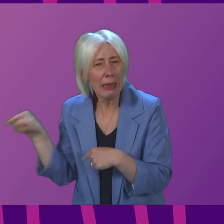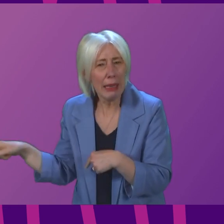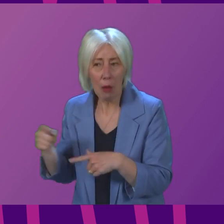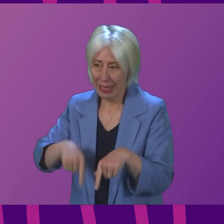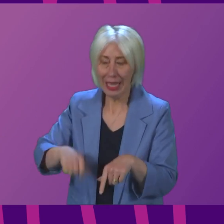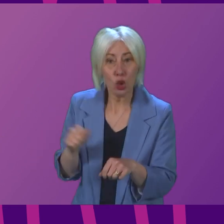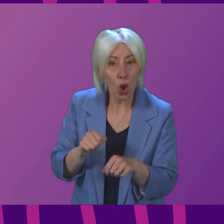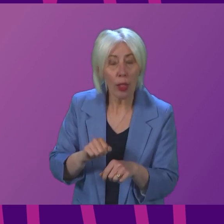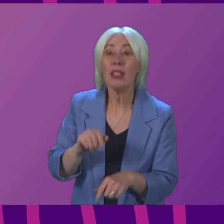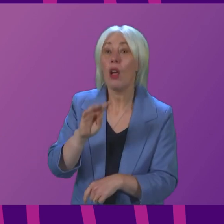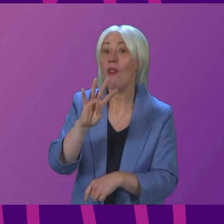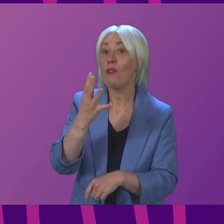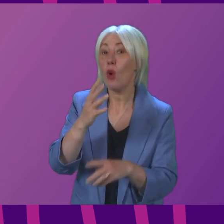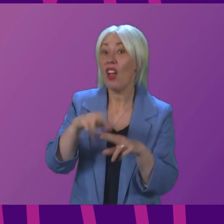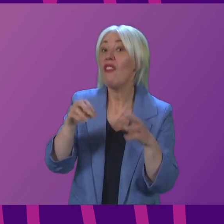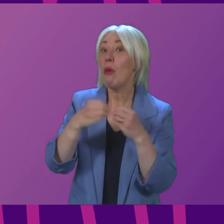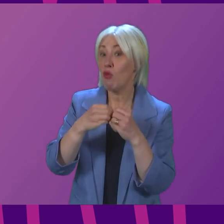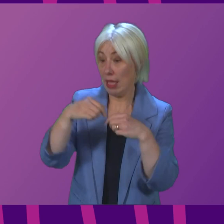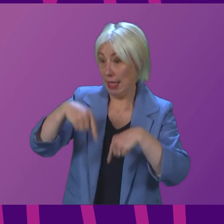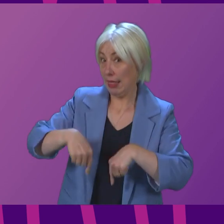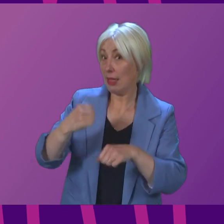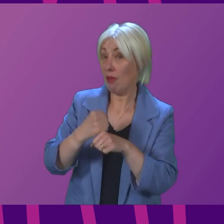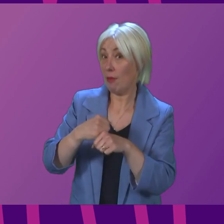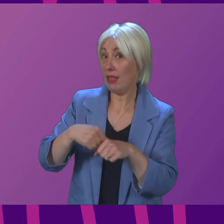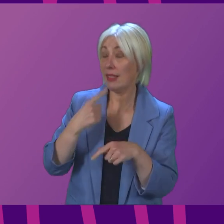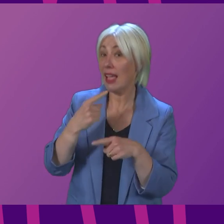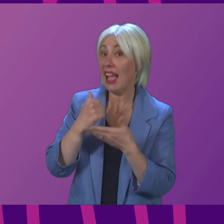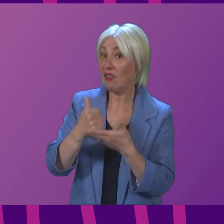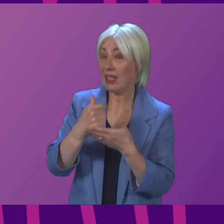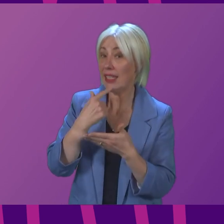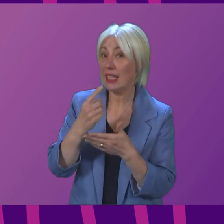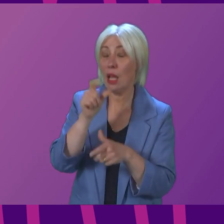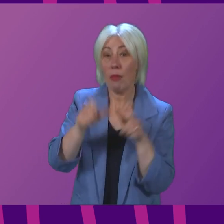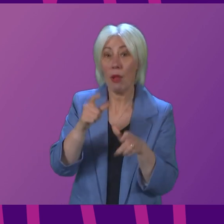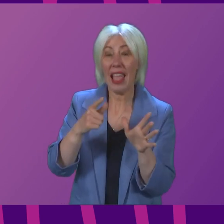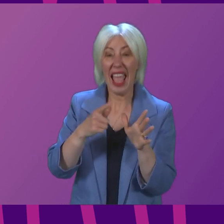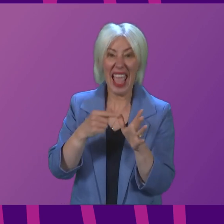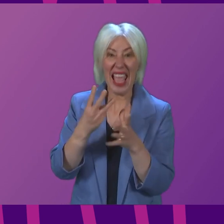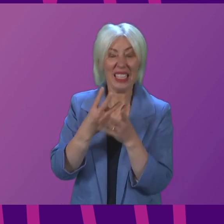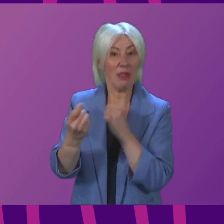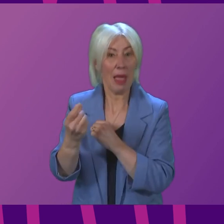As early as 4 February 2020, this Government’s advisers suggested that asymptomatic transmission was a possibility.